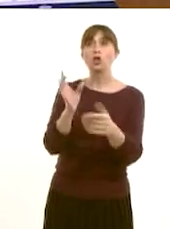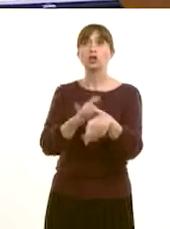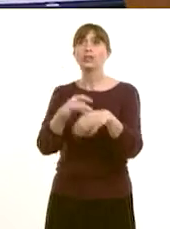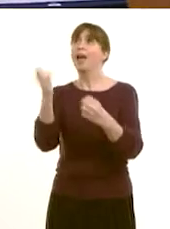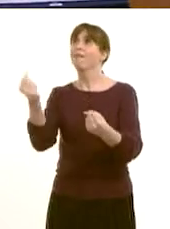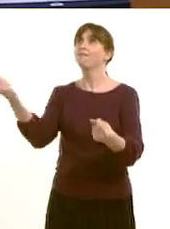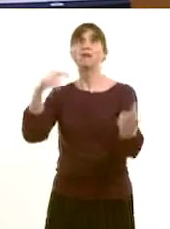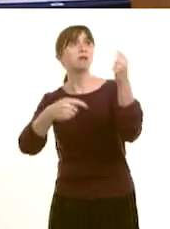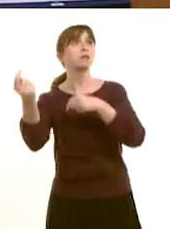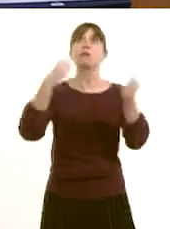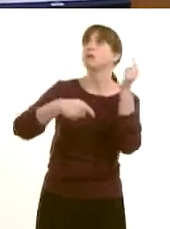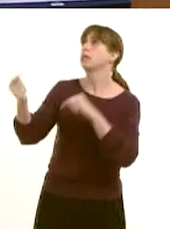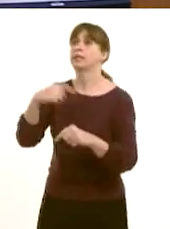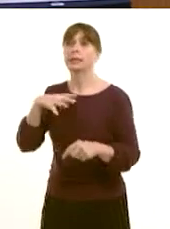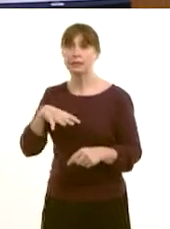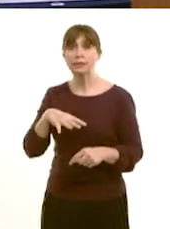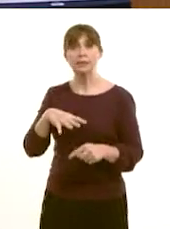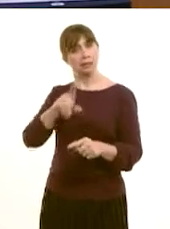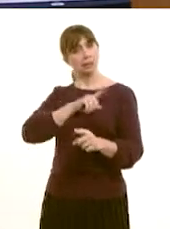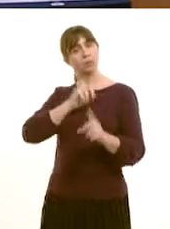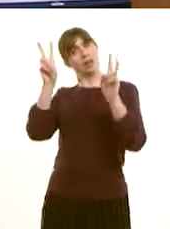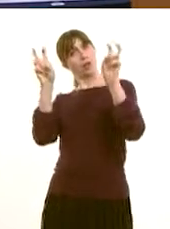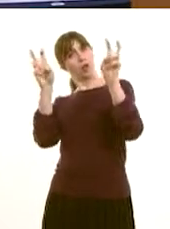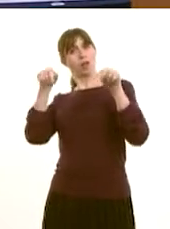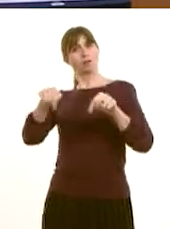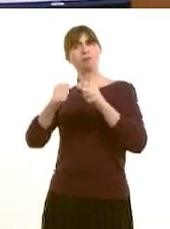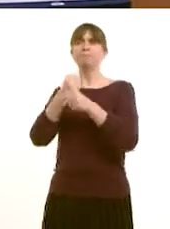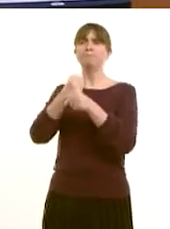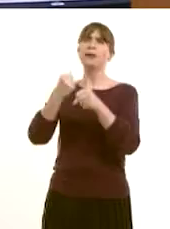and thatís why we launched the targeted campaign called Make your Future Part of our Future,